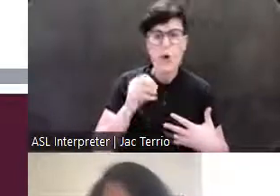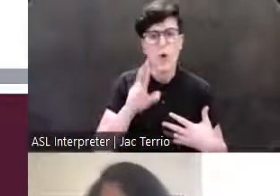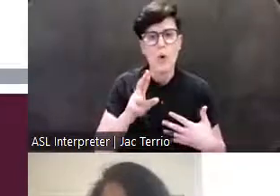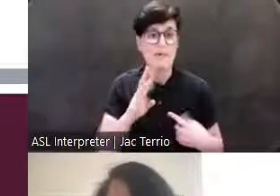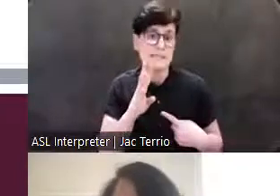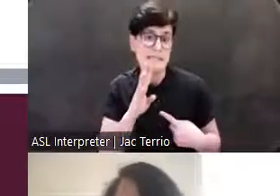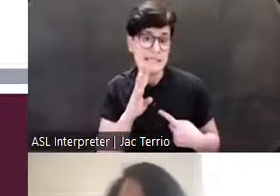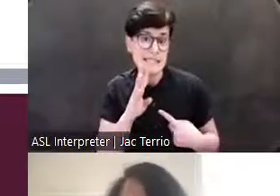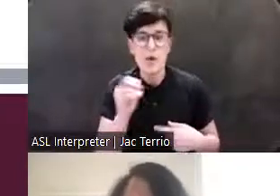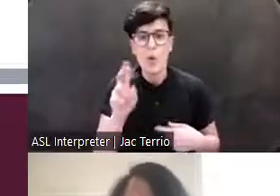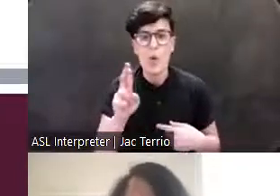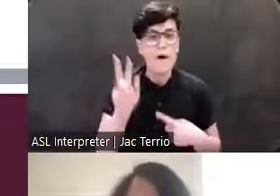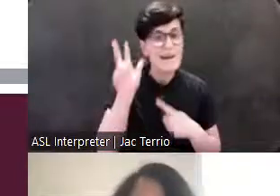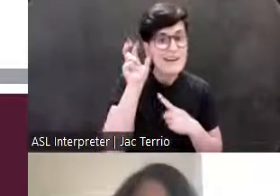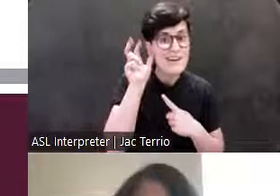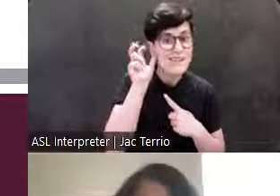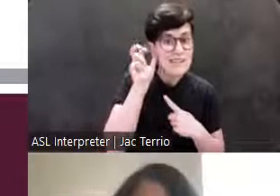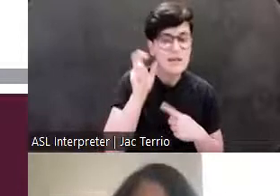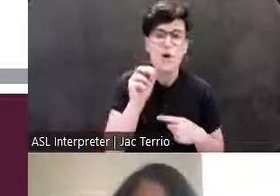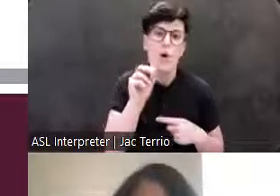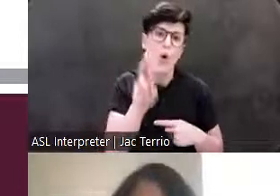It might be ambulating.